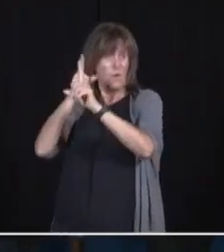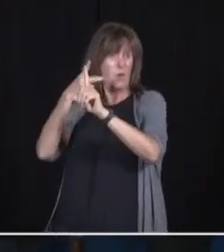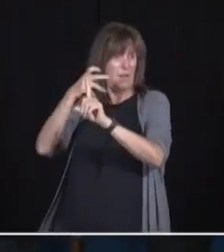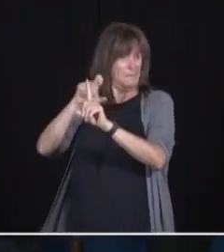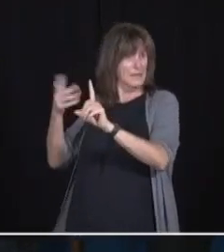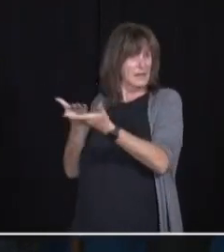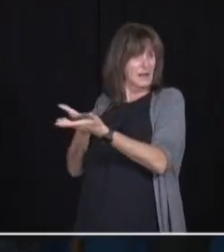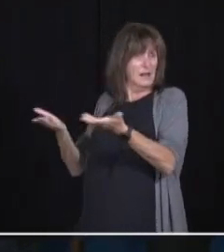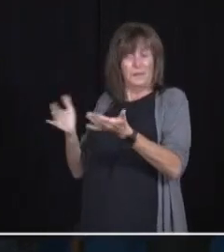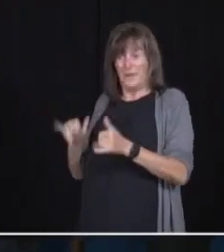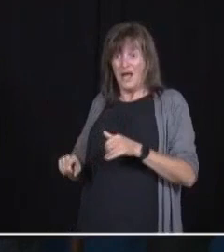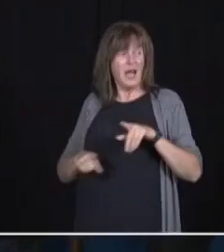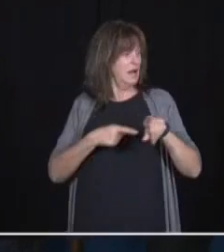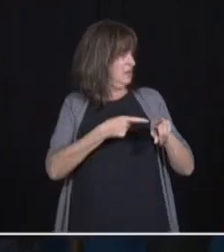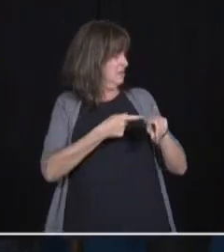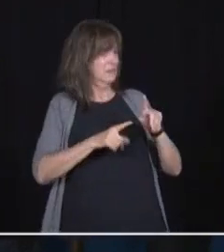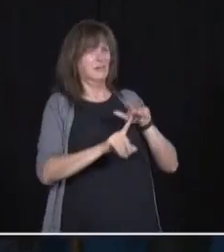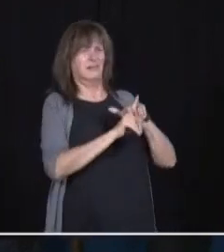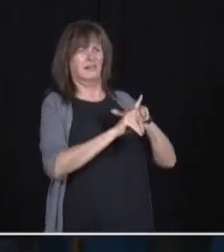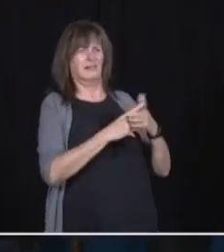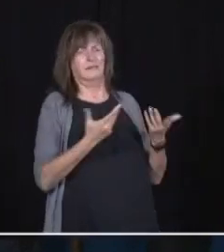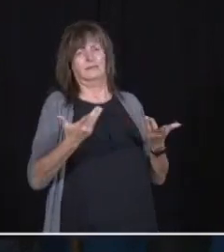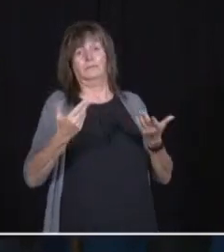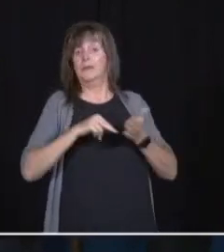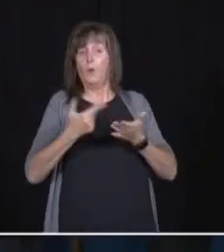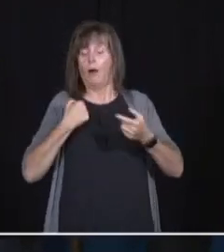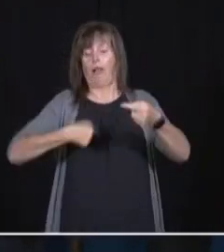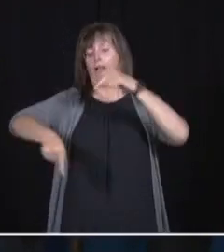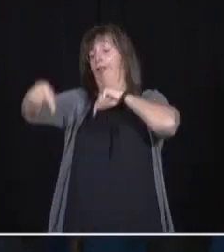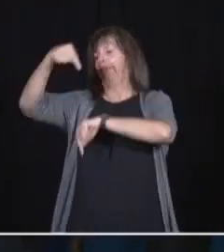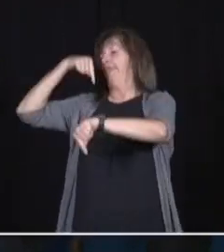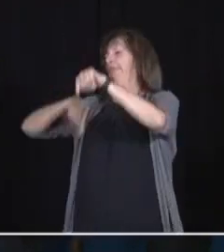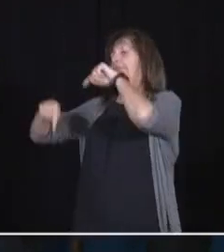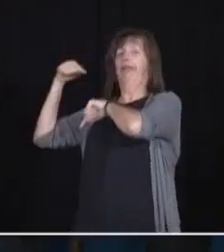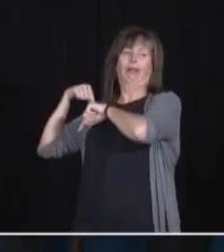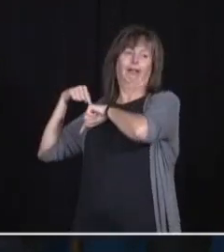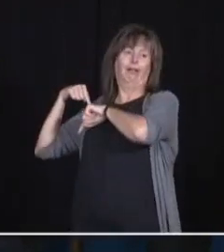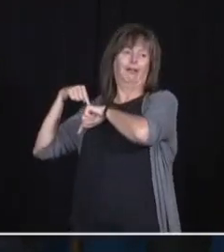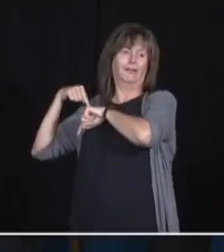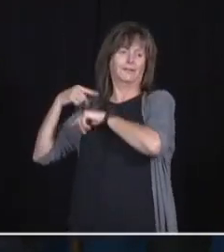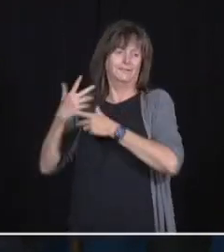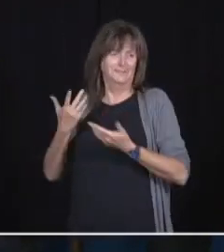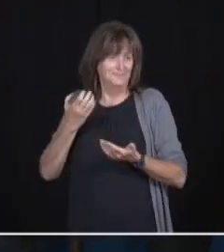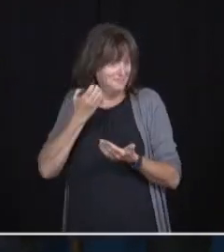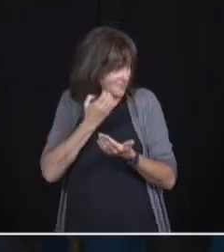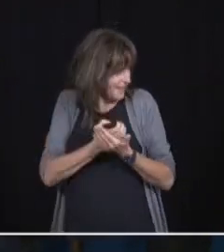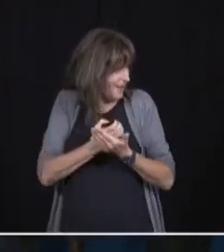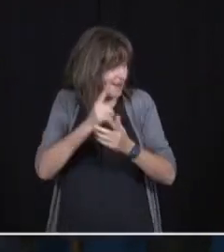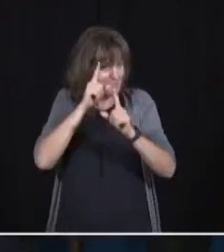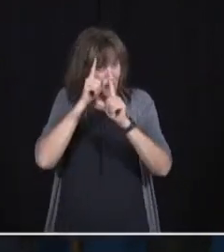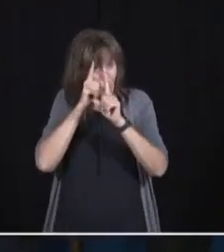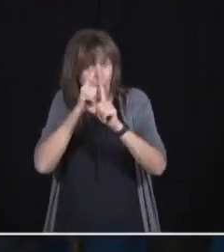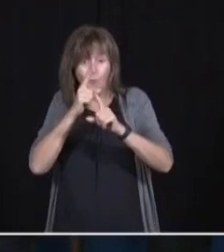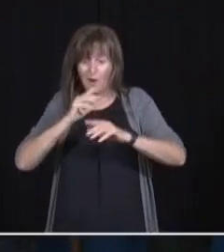Just because we are moving forward with the economy in another the people of Peel region want to move into stage 3.